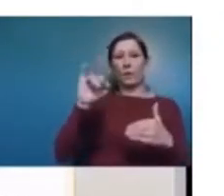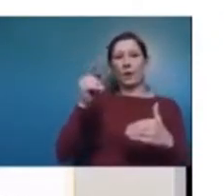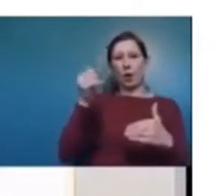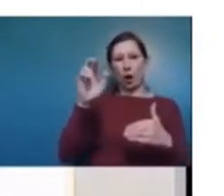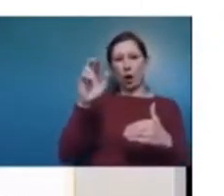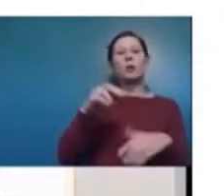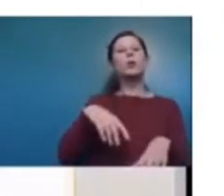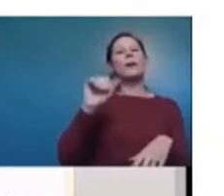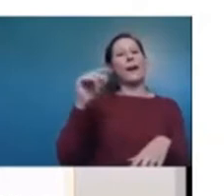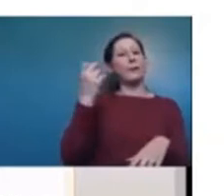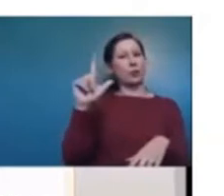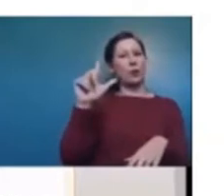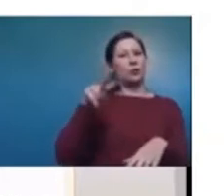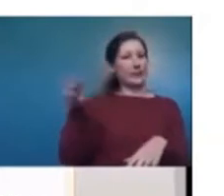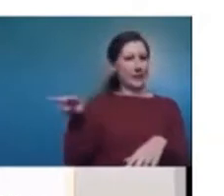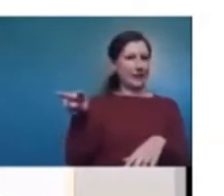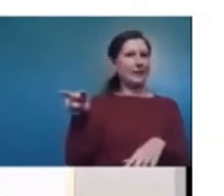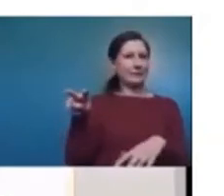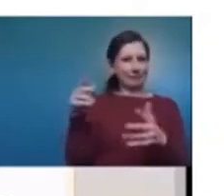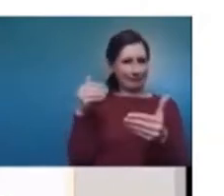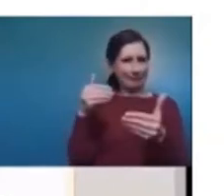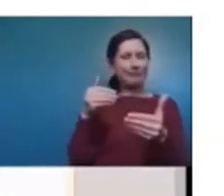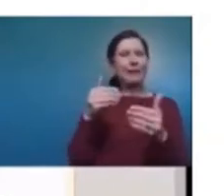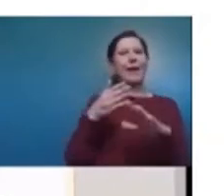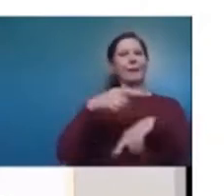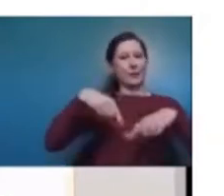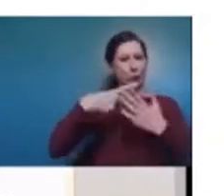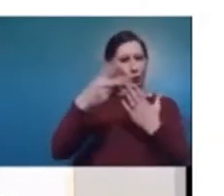April 22nd, which will be after this program we're in now and